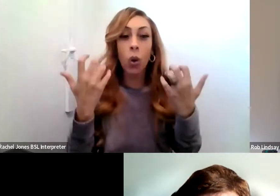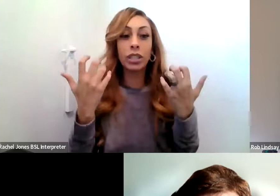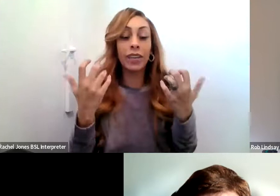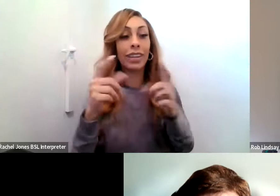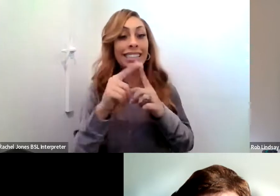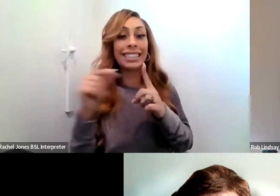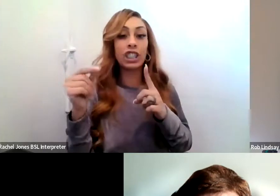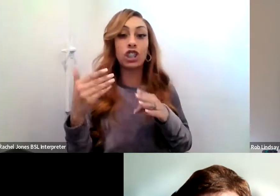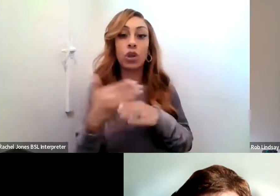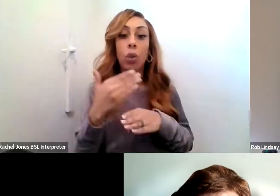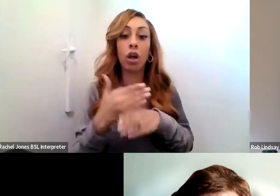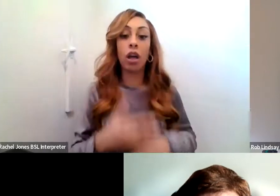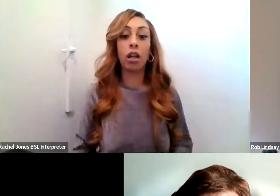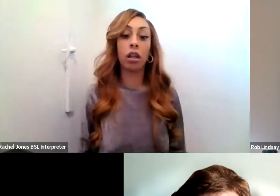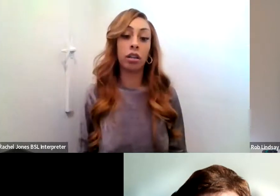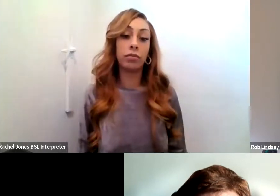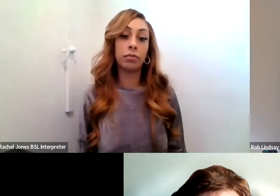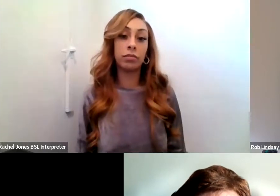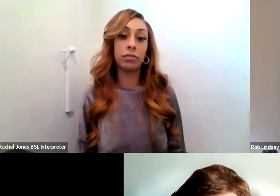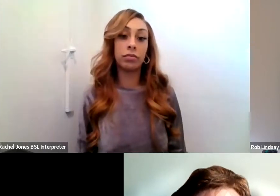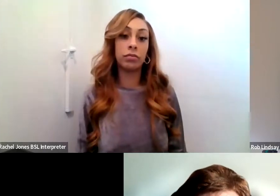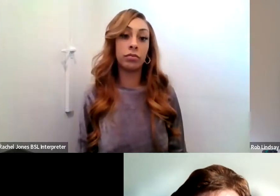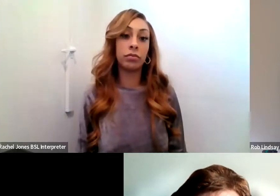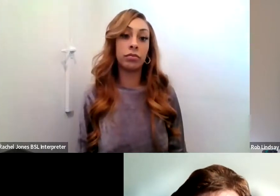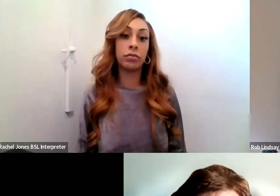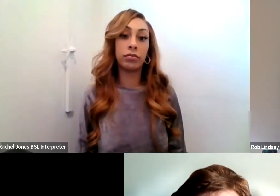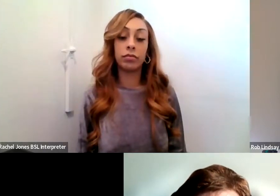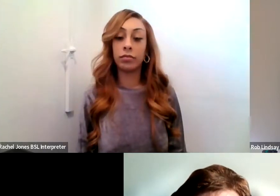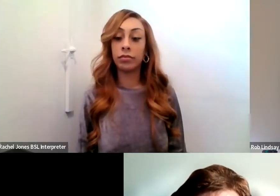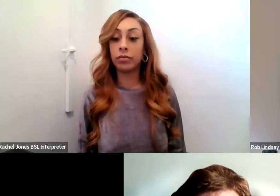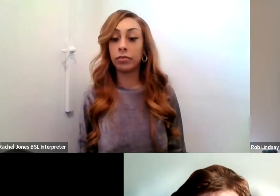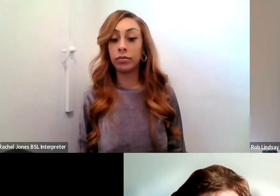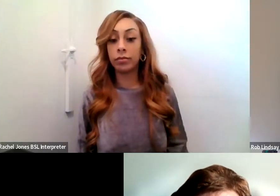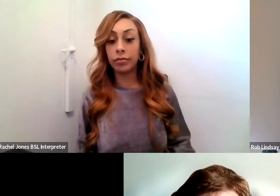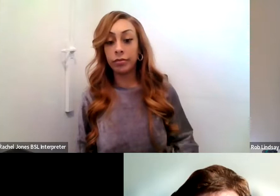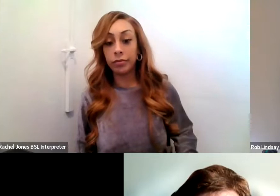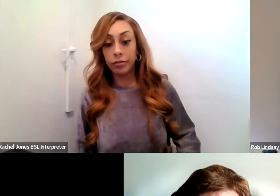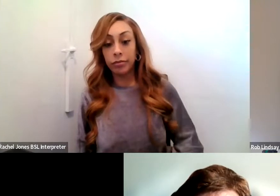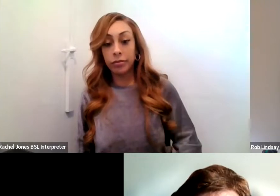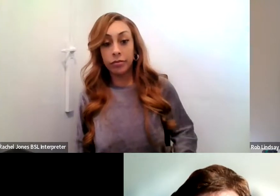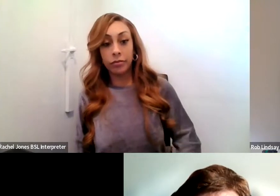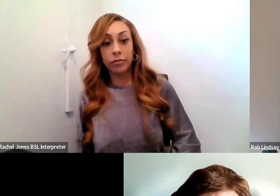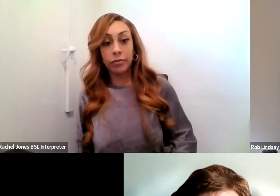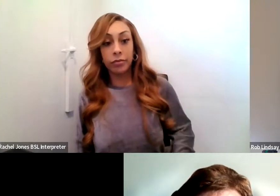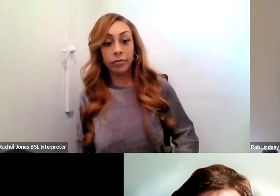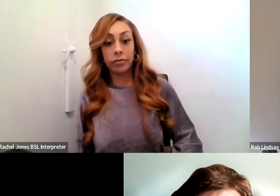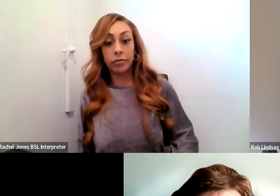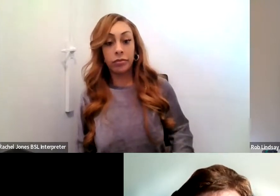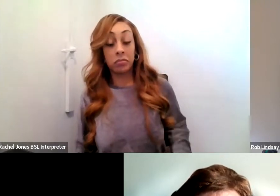accessible or otherwise really, is that OK? That might be too woolly a question, so please say if it is. No, I think I understand it.